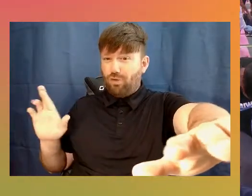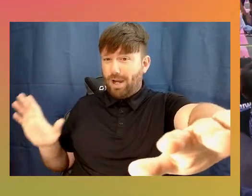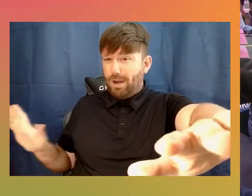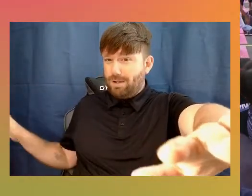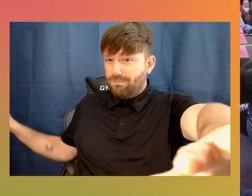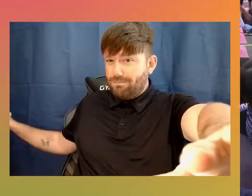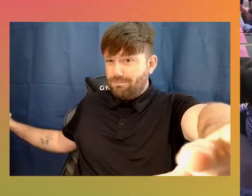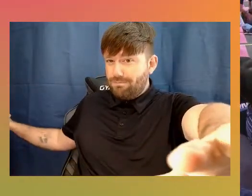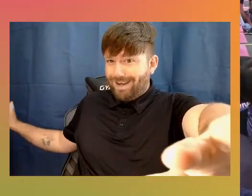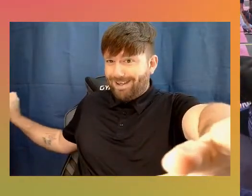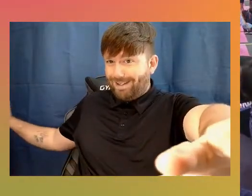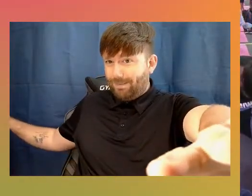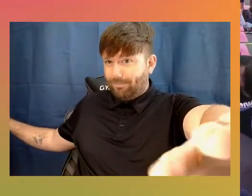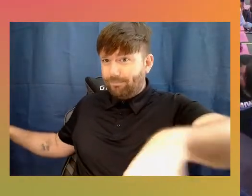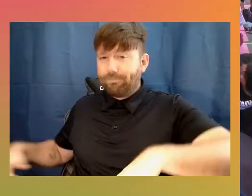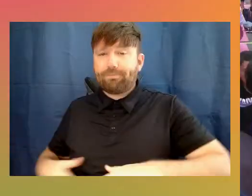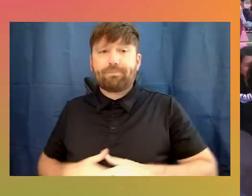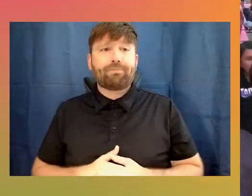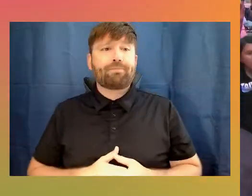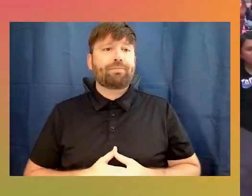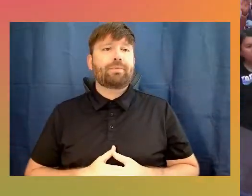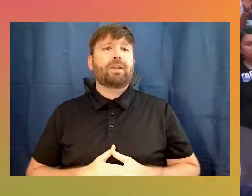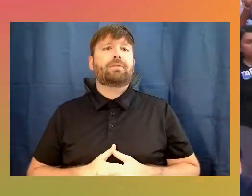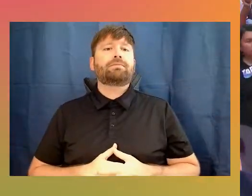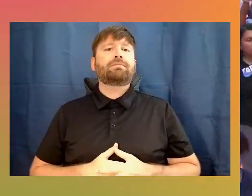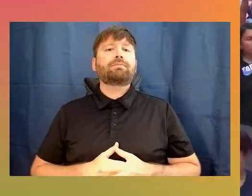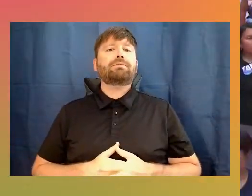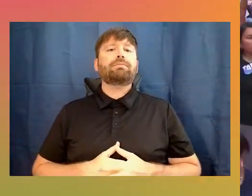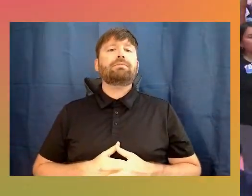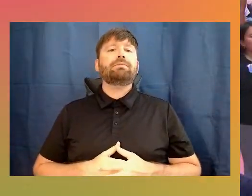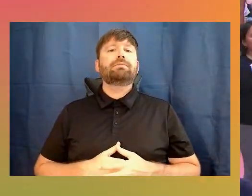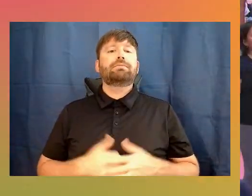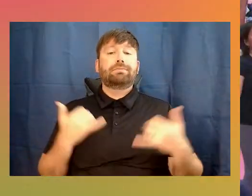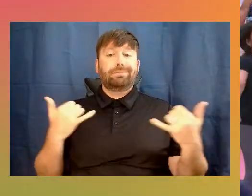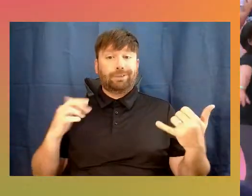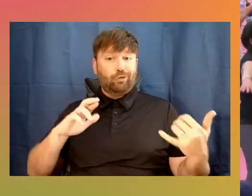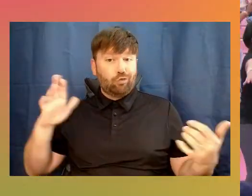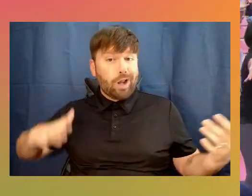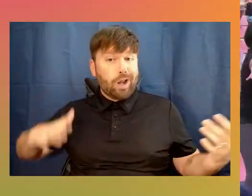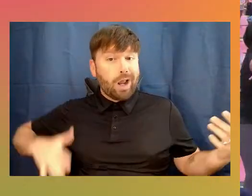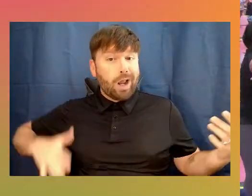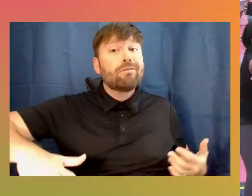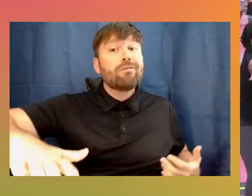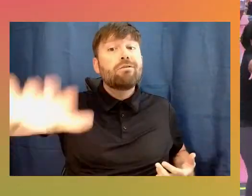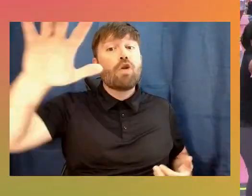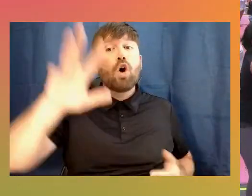LISTEN HERE. LEFT ARM IS GOING TO REACH FORWARD. RIGHT ARM STAYS REACHING BACK YOU'RE GOING TO REACH THE LEFT